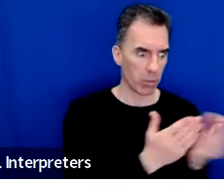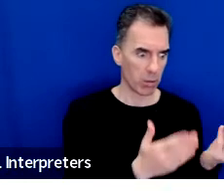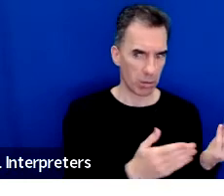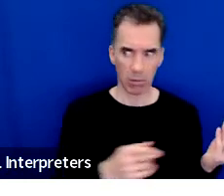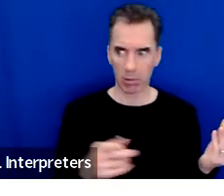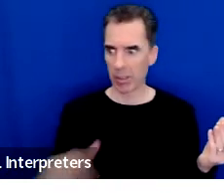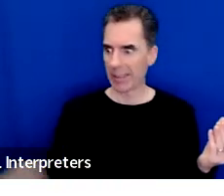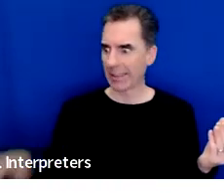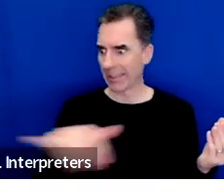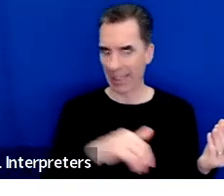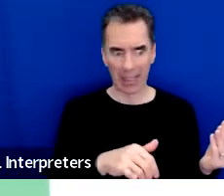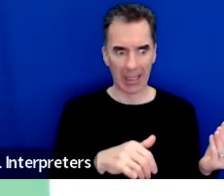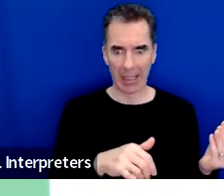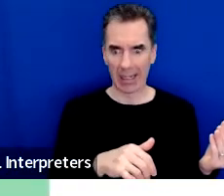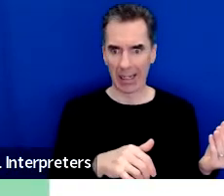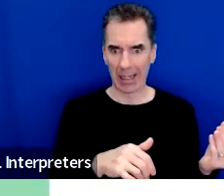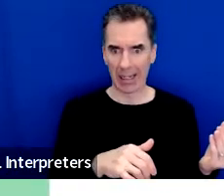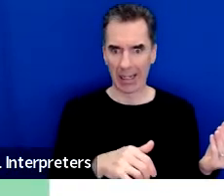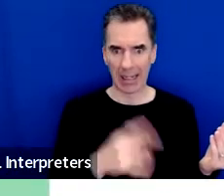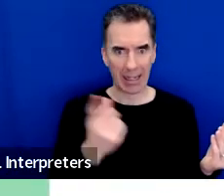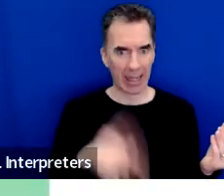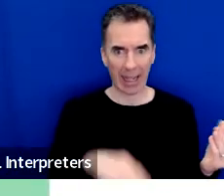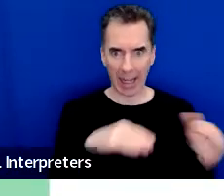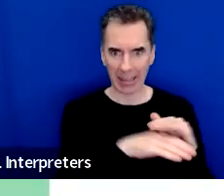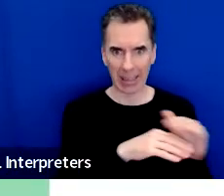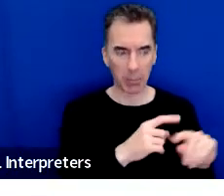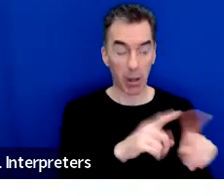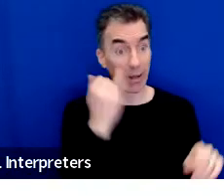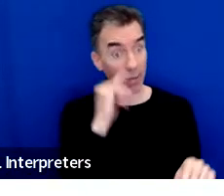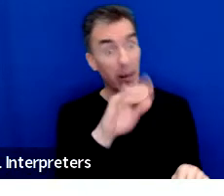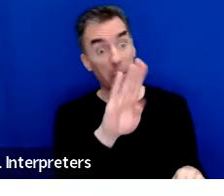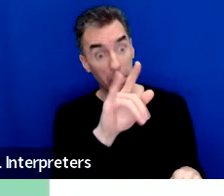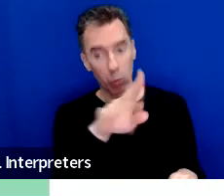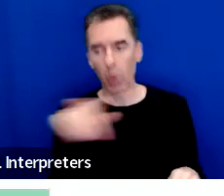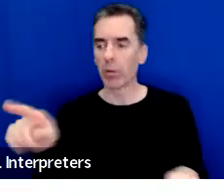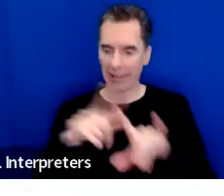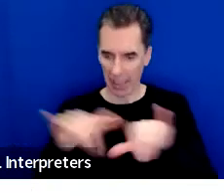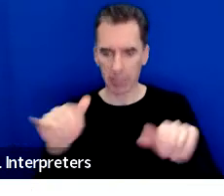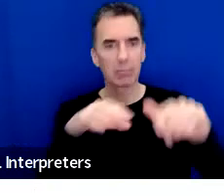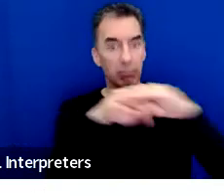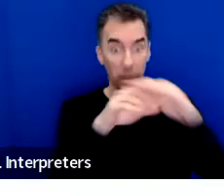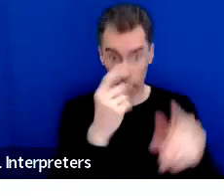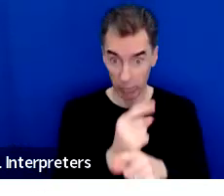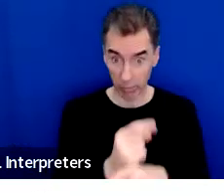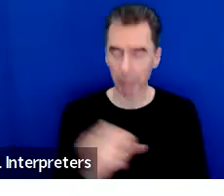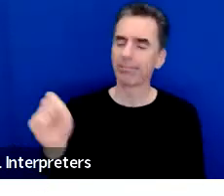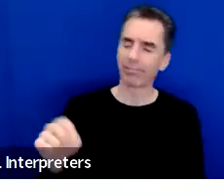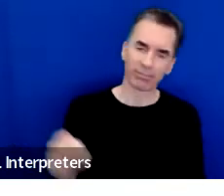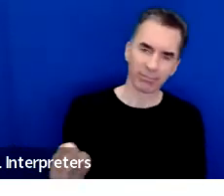But if it is in Biblio, then they can they can they multiple students can access it, right? Yeah. It's like it doesn't work.